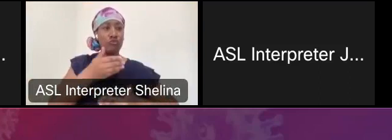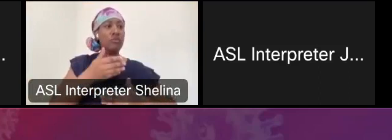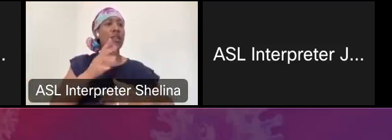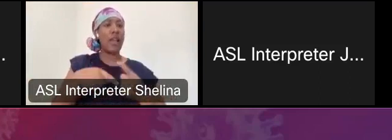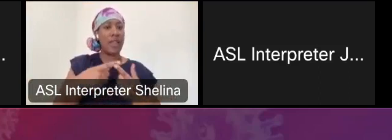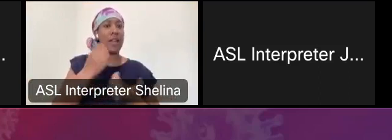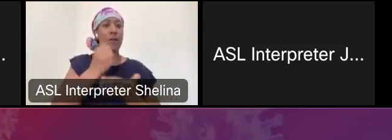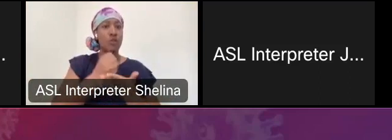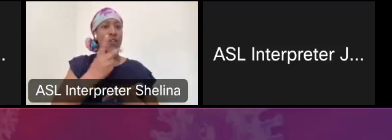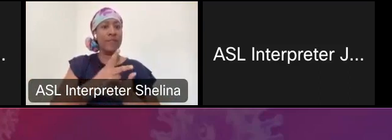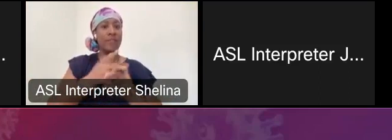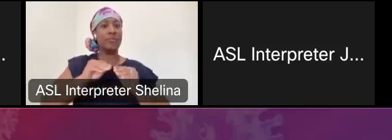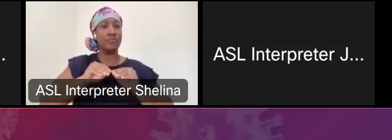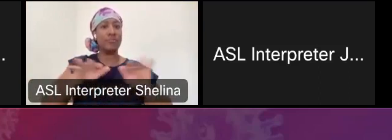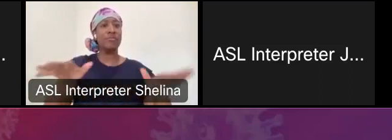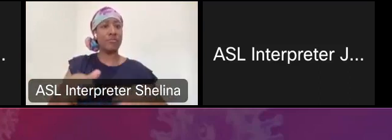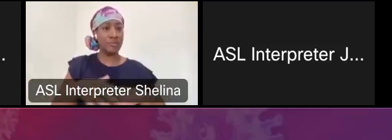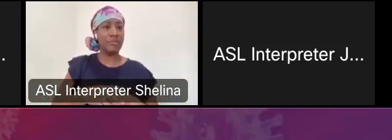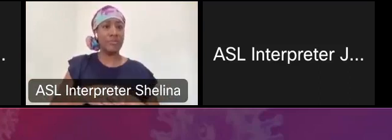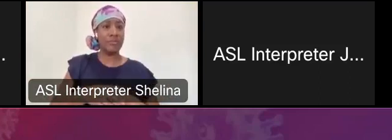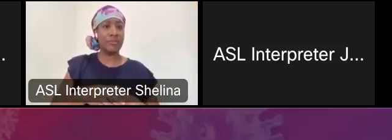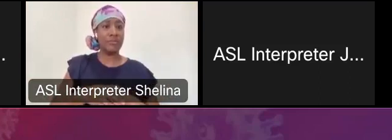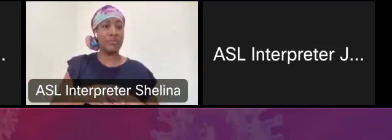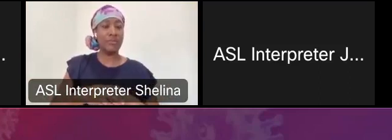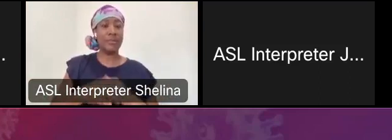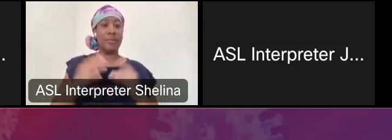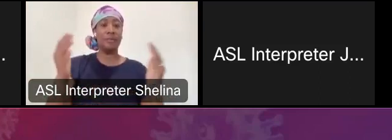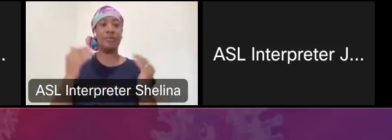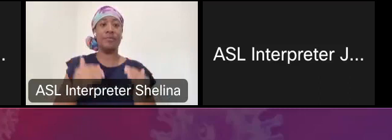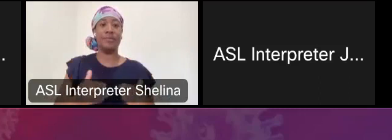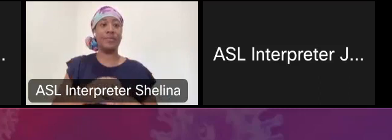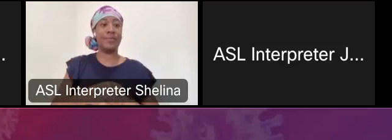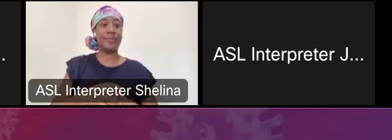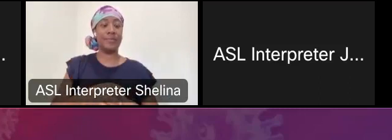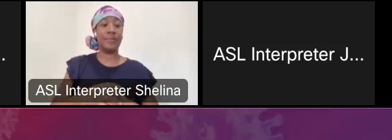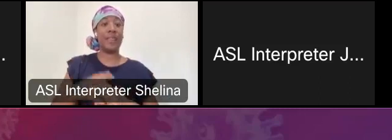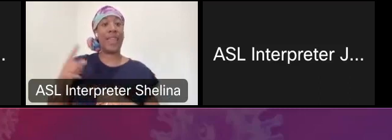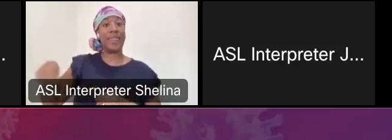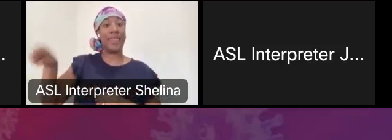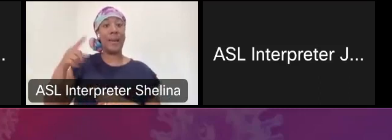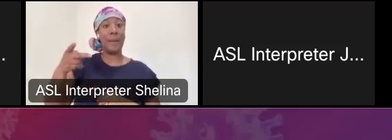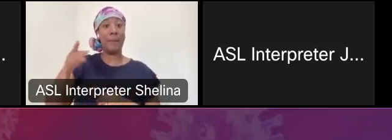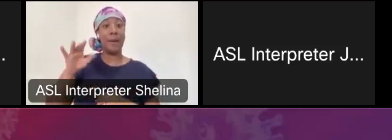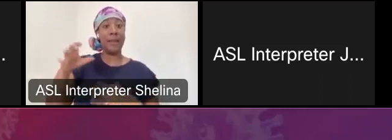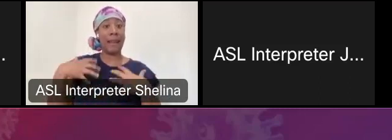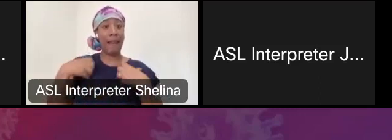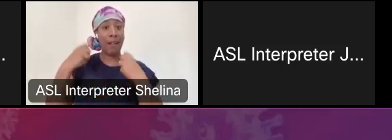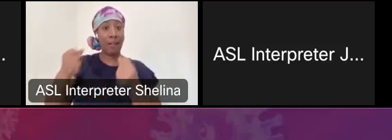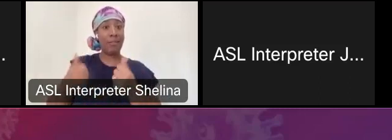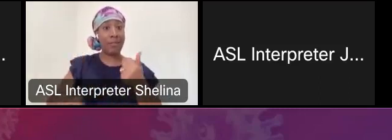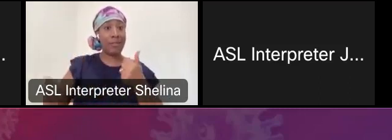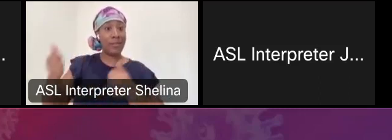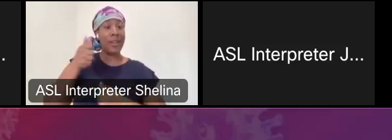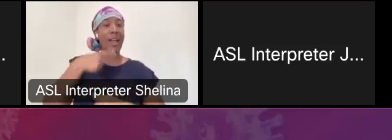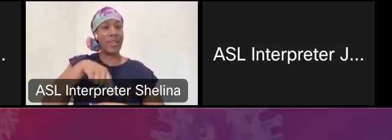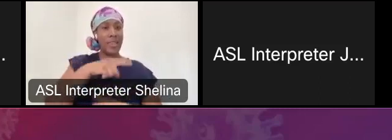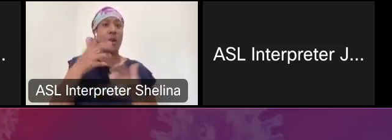Next and these public health officials wanted to make sure the vaccine worked in all our various populations in the United States.